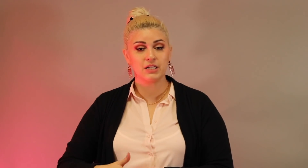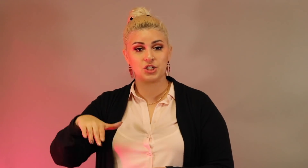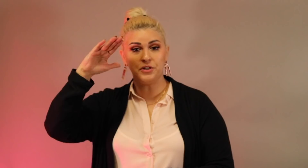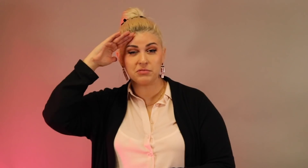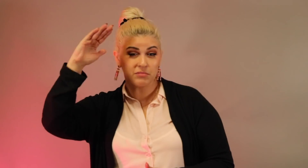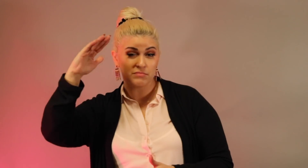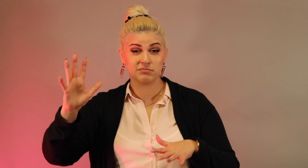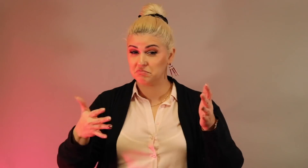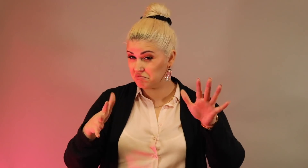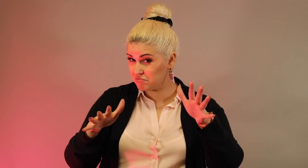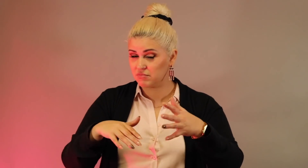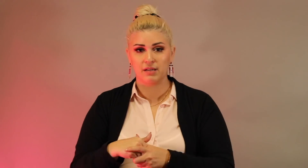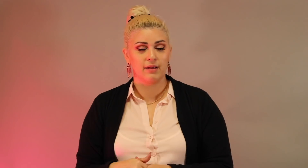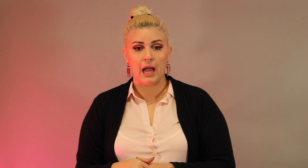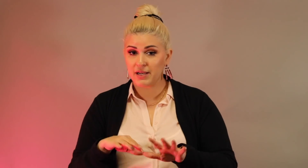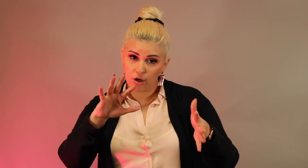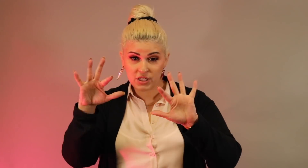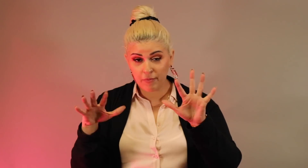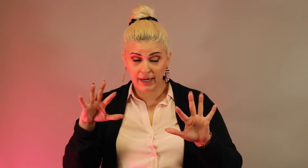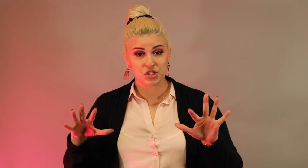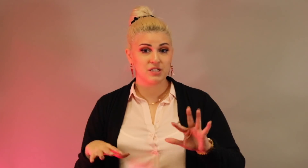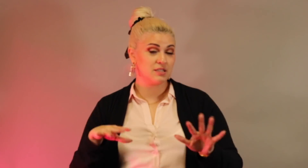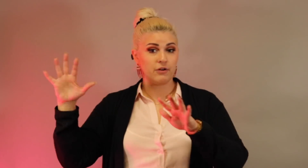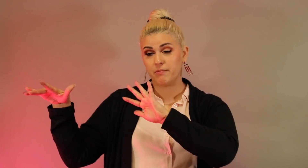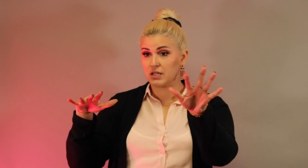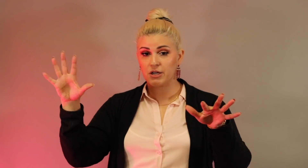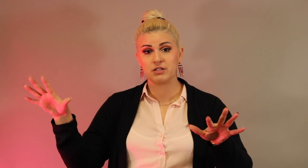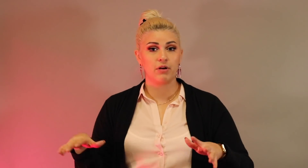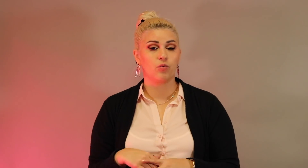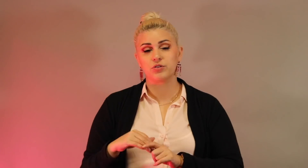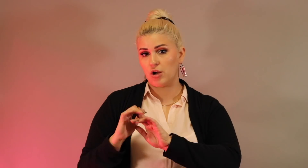Like a salute. I mean, I know different branches and different militaries around the world